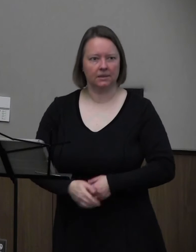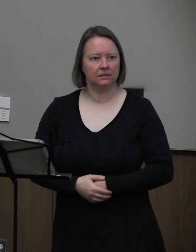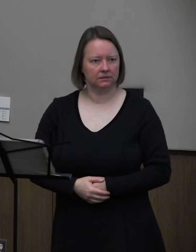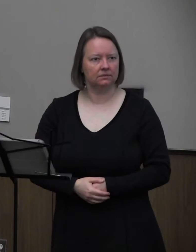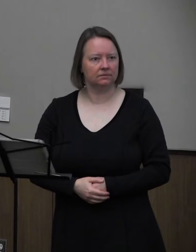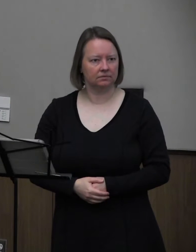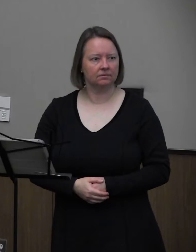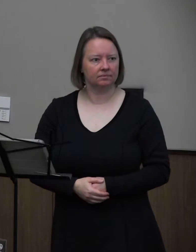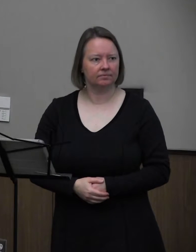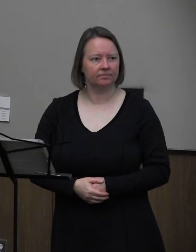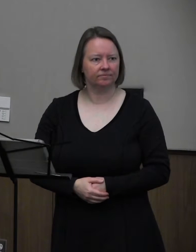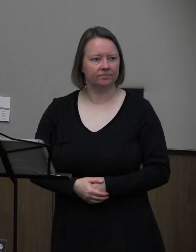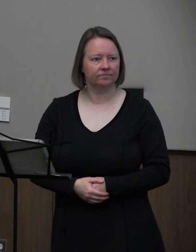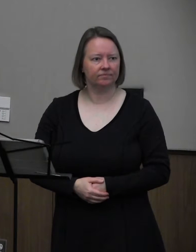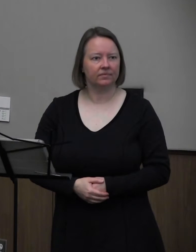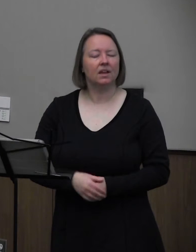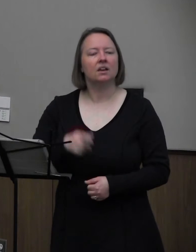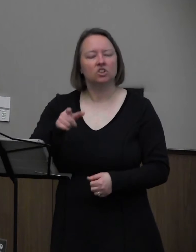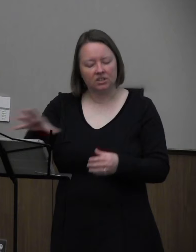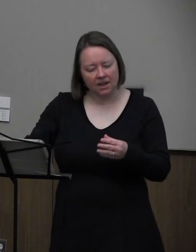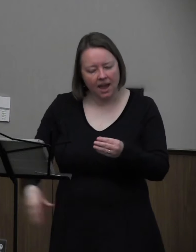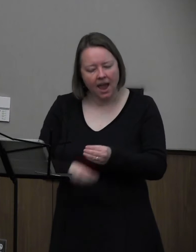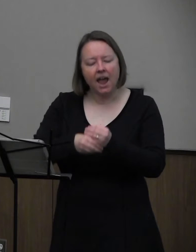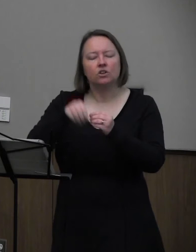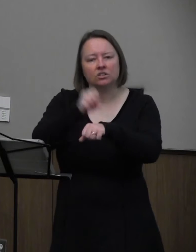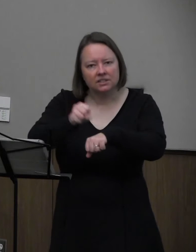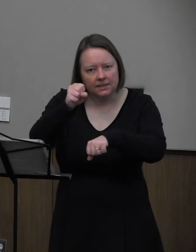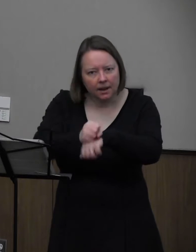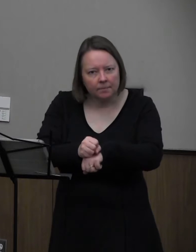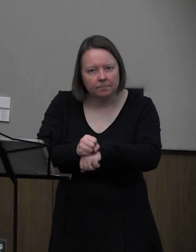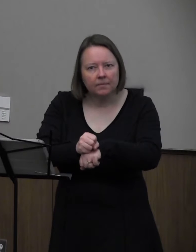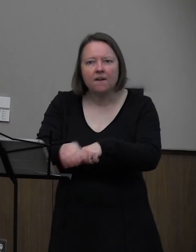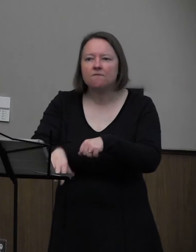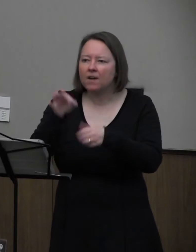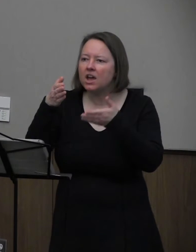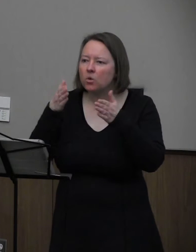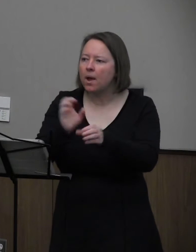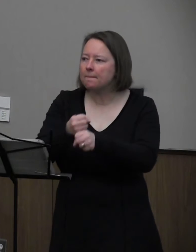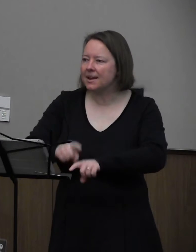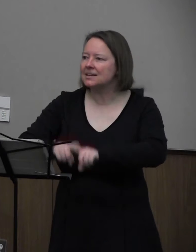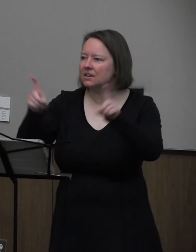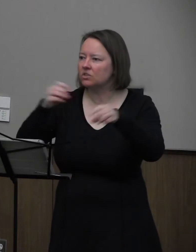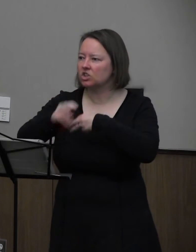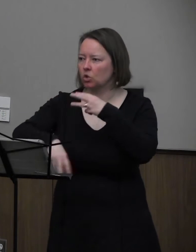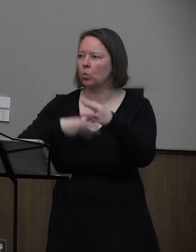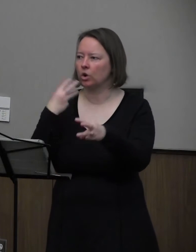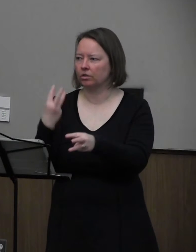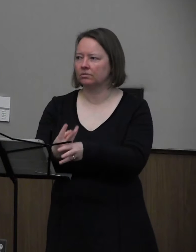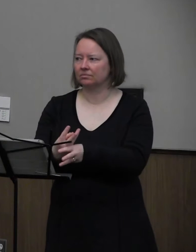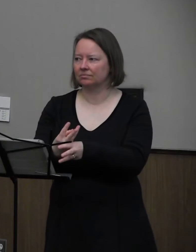You take that extra step. You find a way to make a difference in the world.